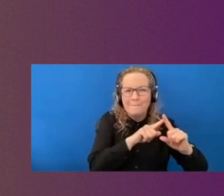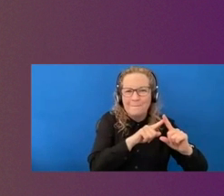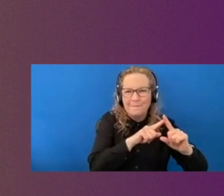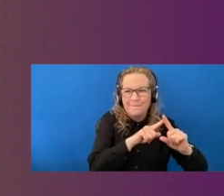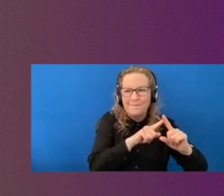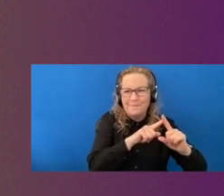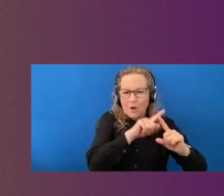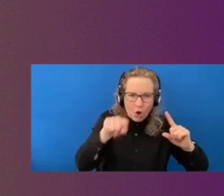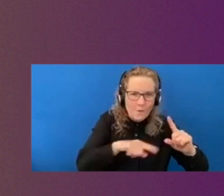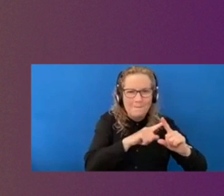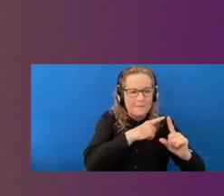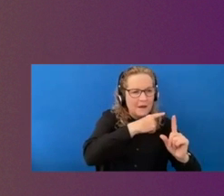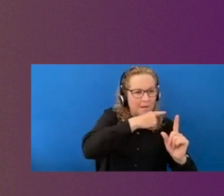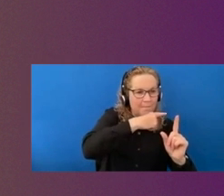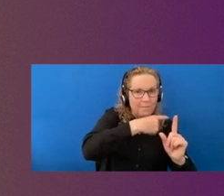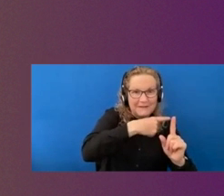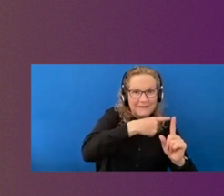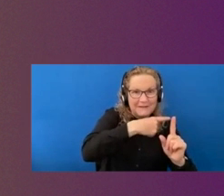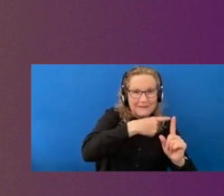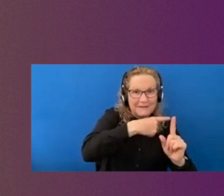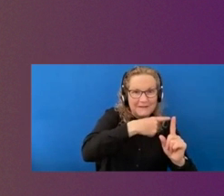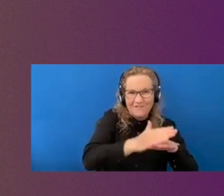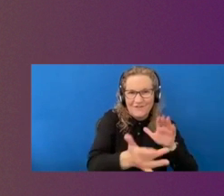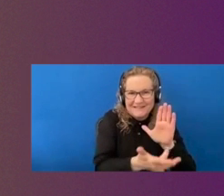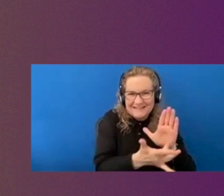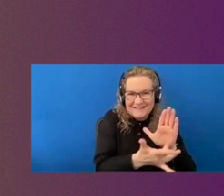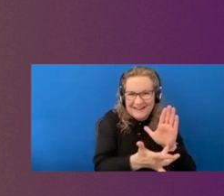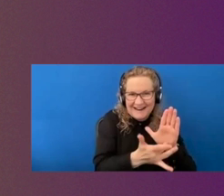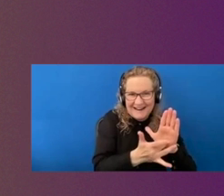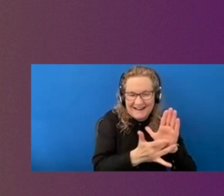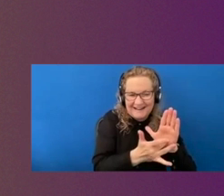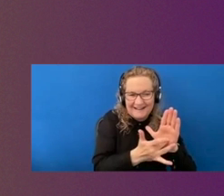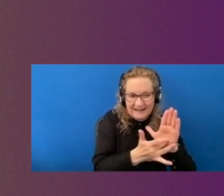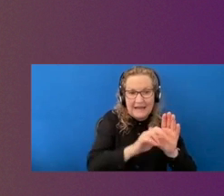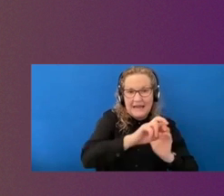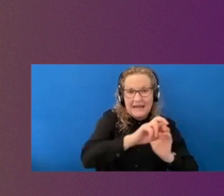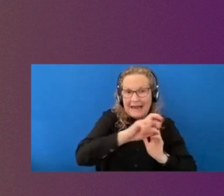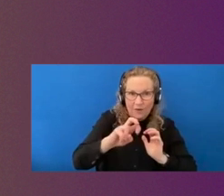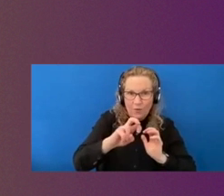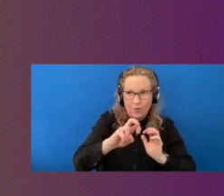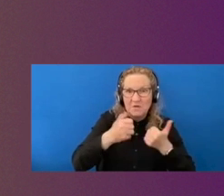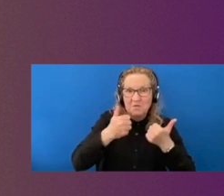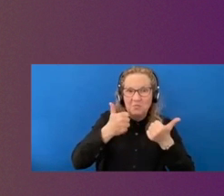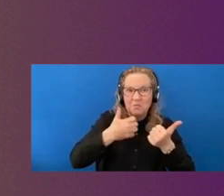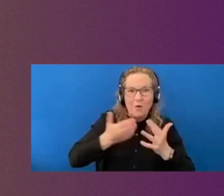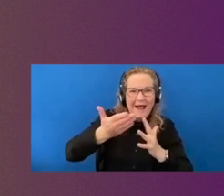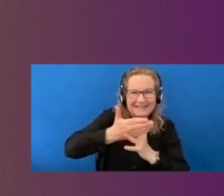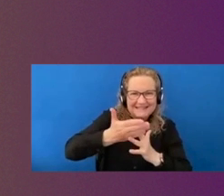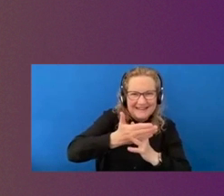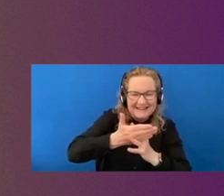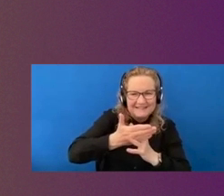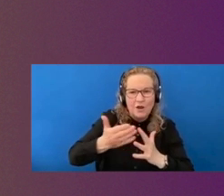costs results and more um access to the technology more visibilities more options so on and so forth